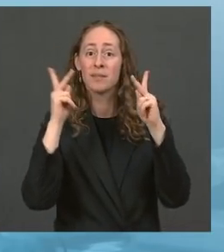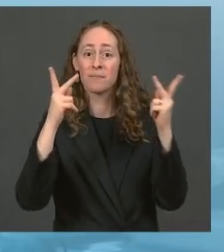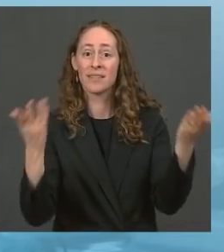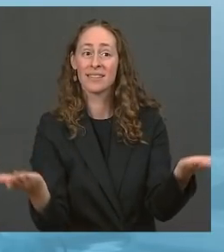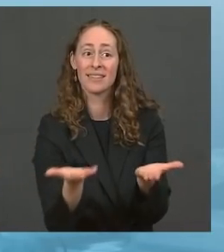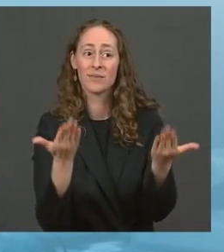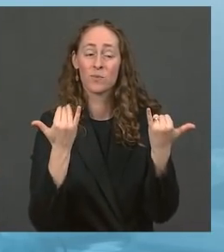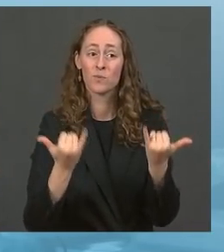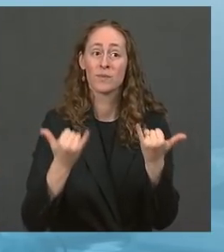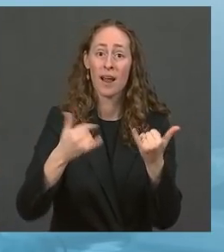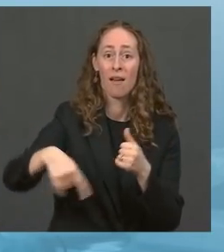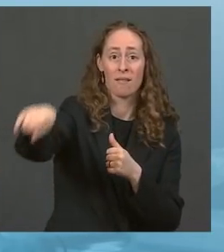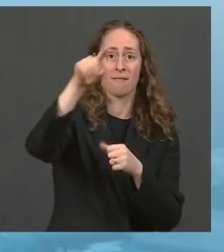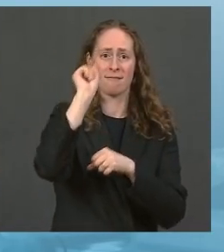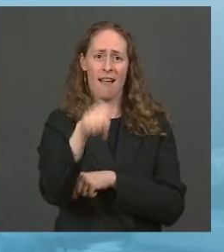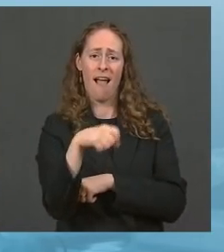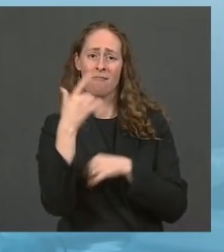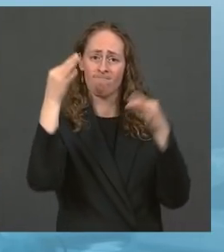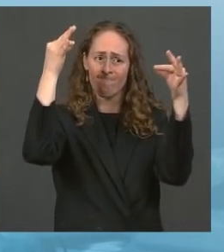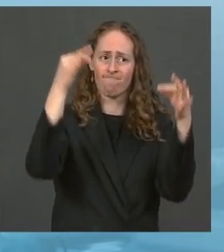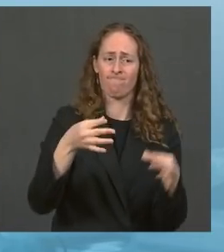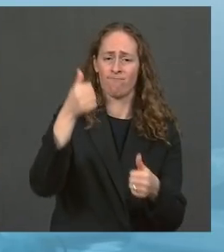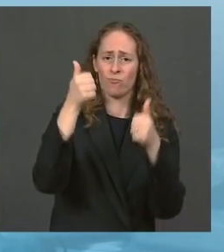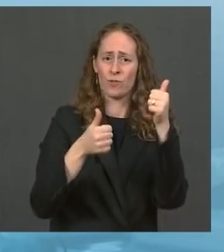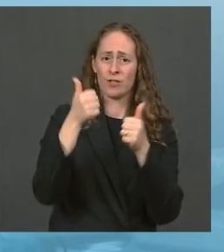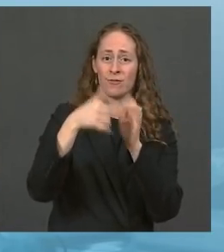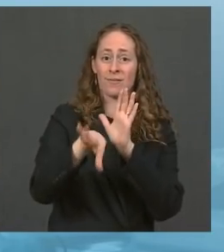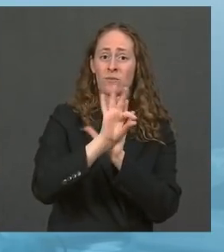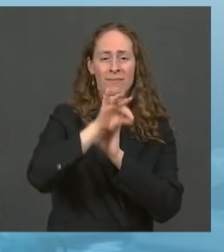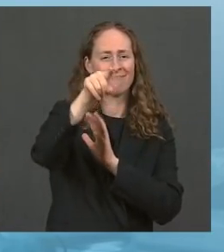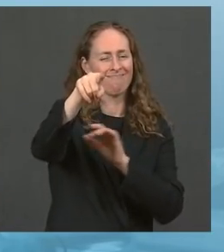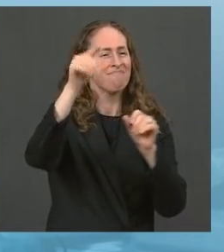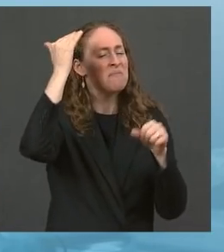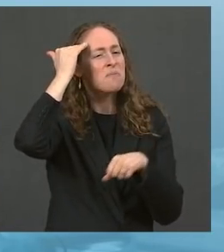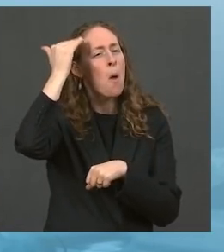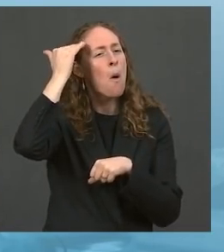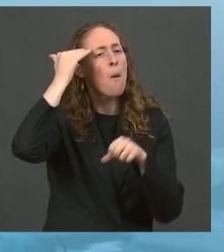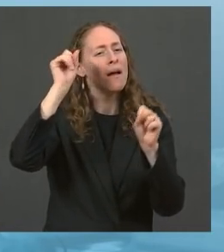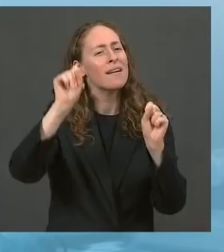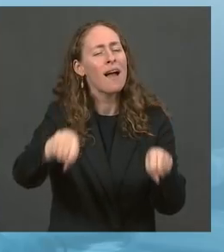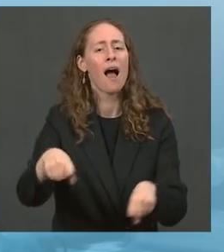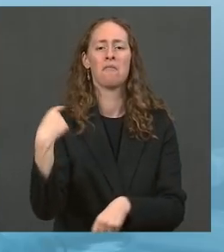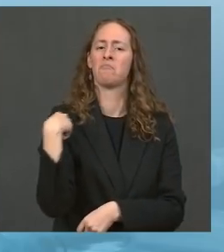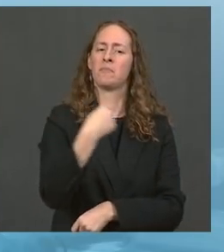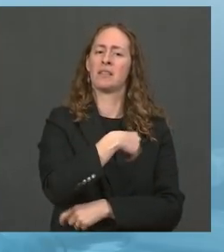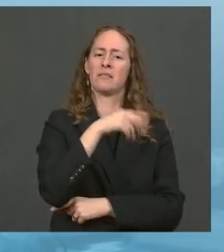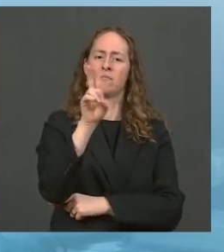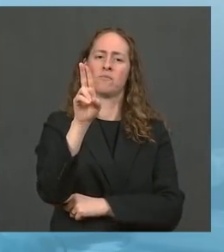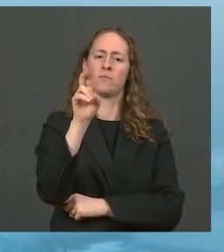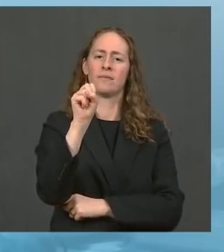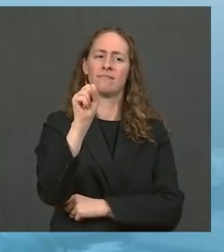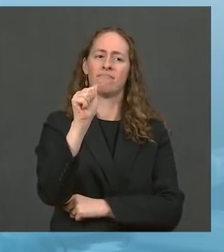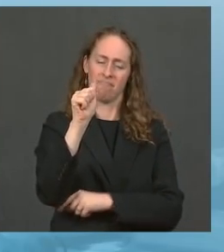And I think they know we can do this. And I promise you, the United States will continue to lead. We'll continue to drive historic commitments